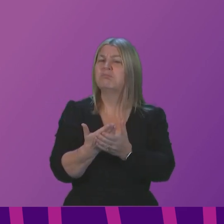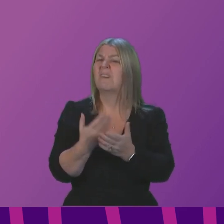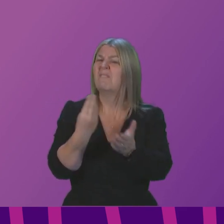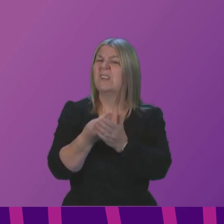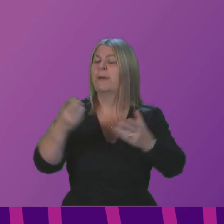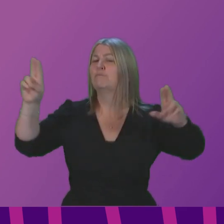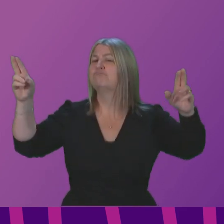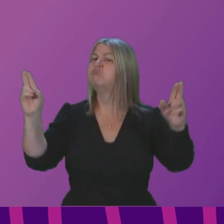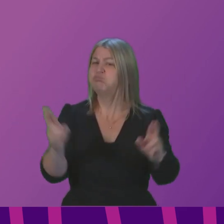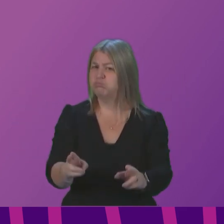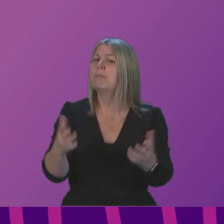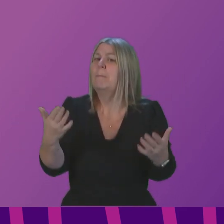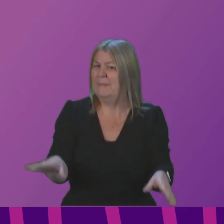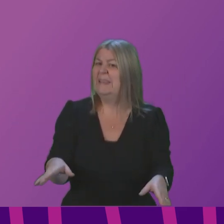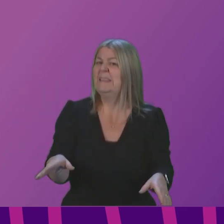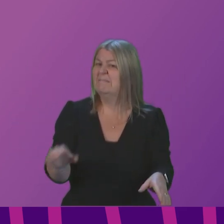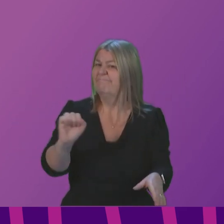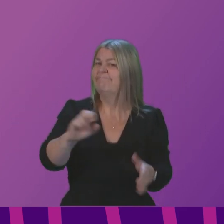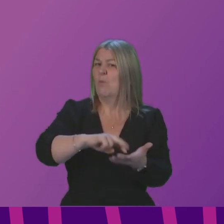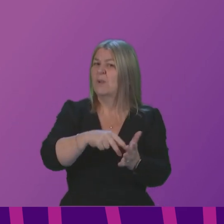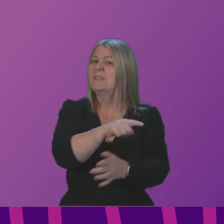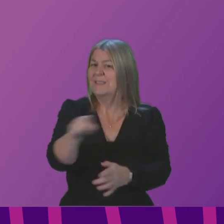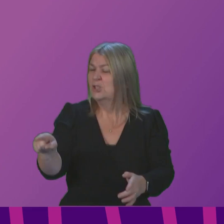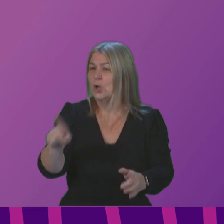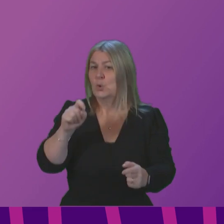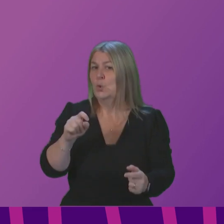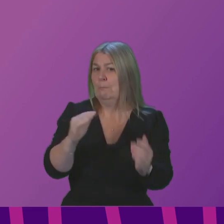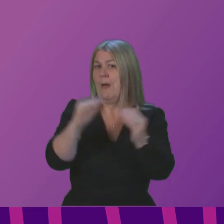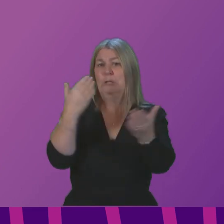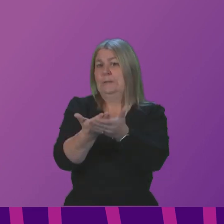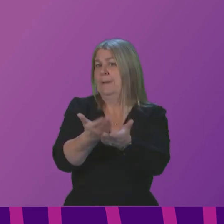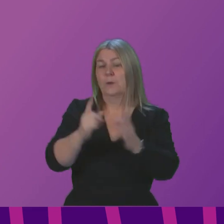across Scotland meant that they were struggling to meet demand. Does the First Minister agree